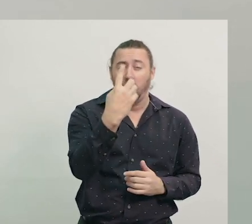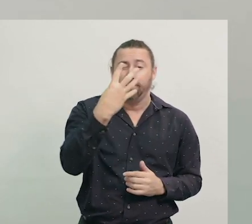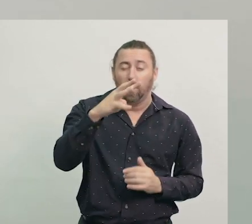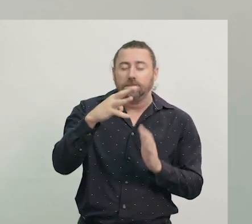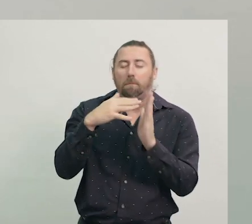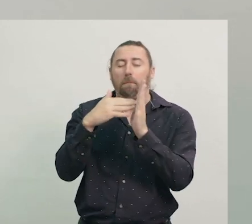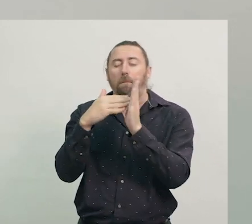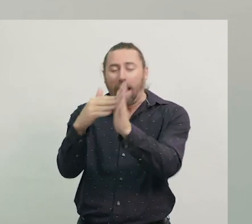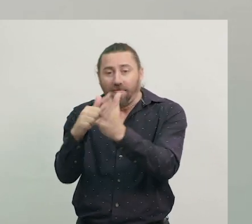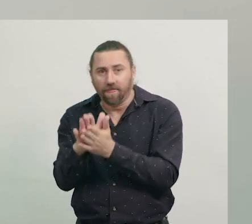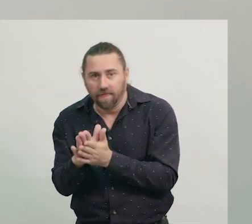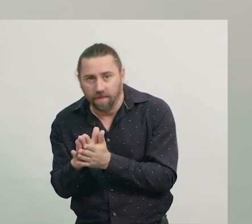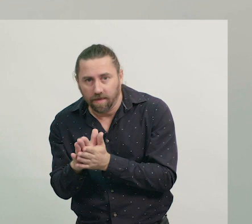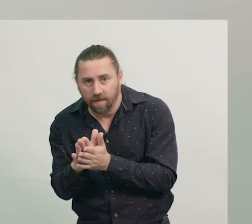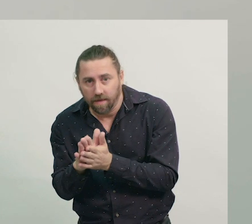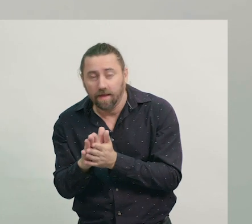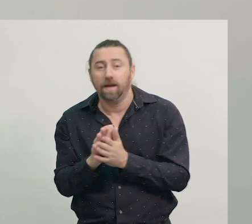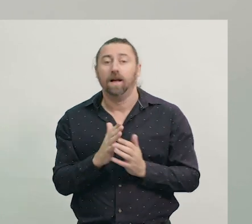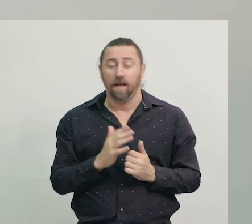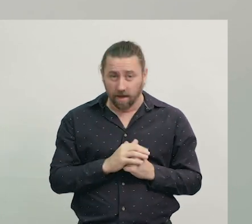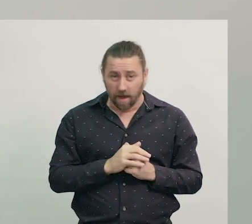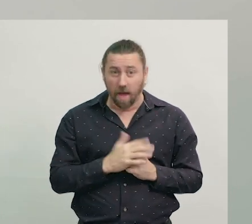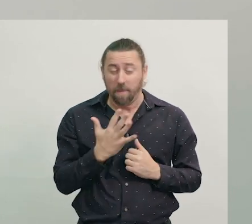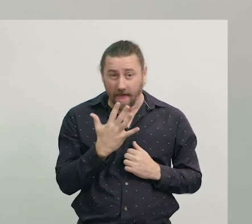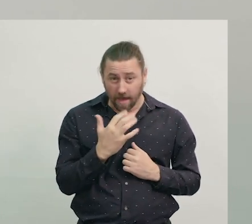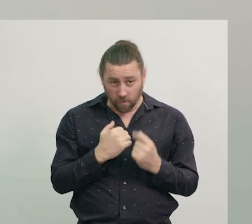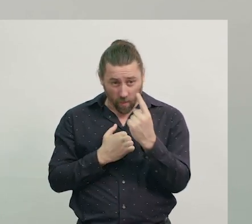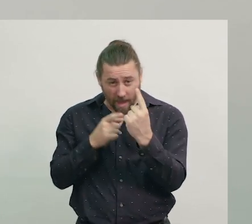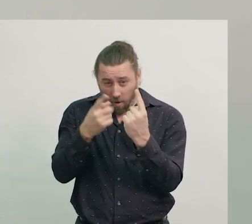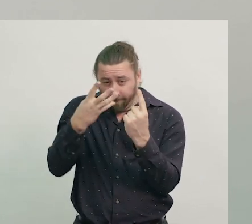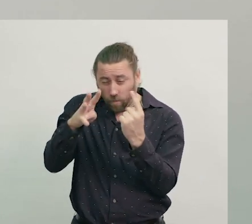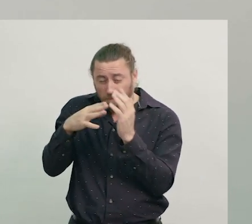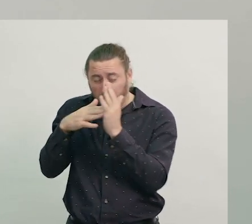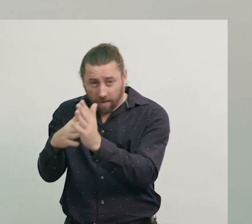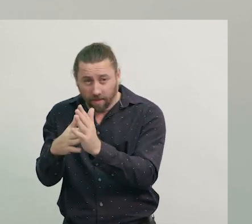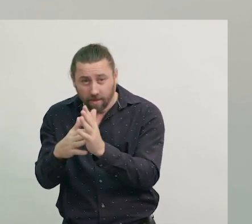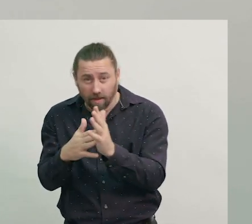That is, the Earth is 40 million times larger than this globe.